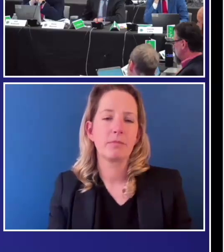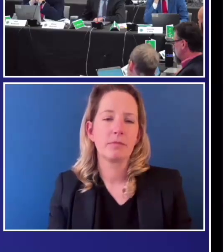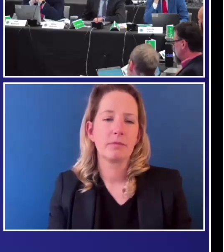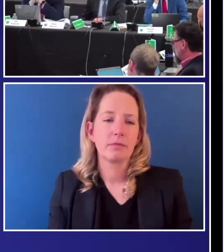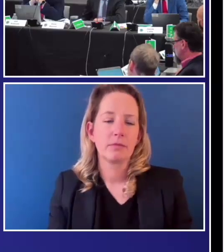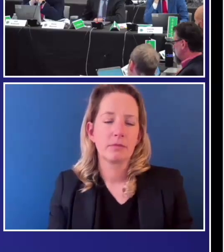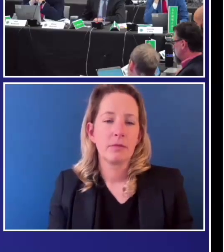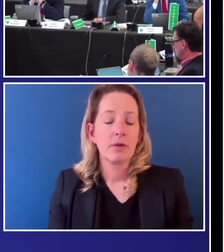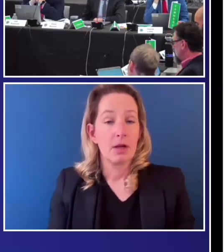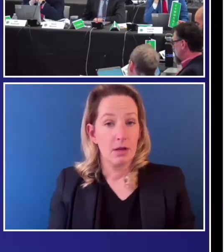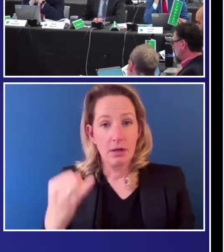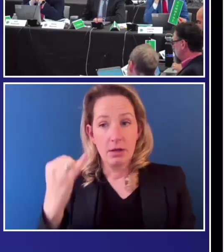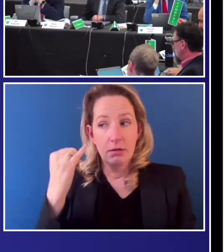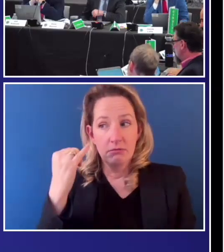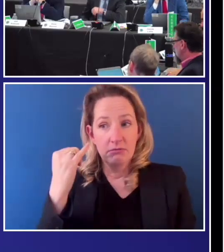It's somebody who is not enrolled.